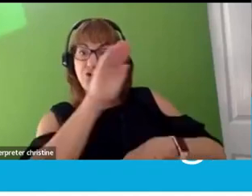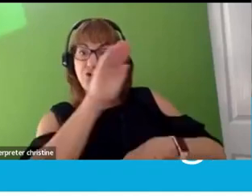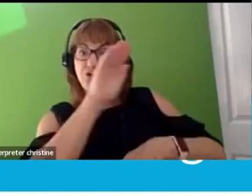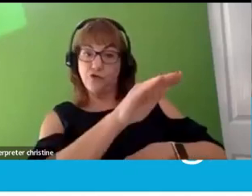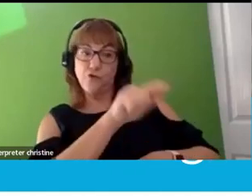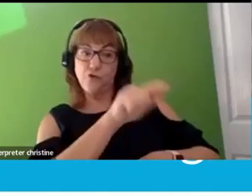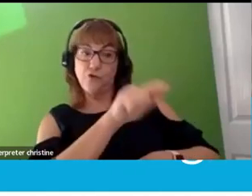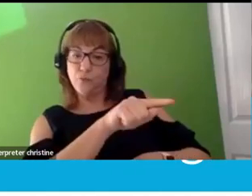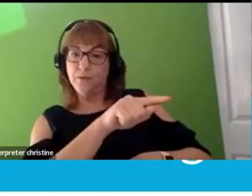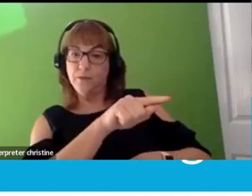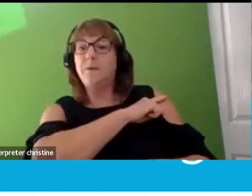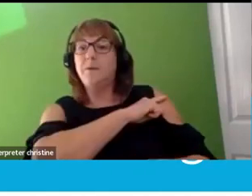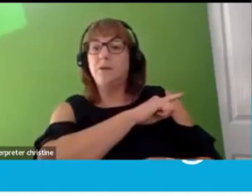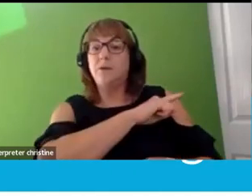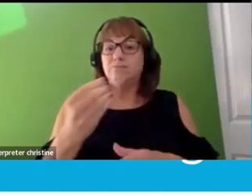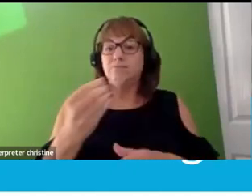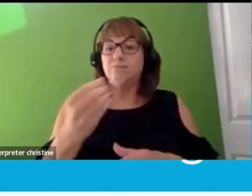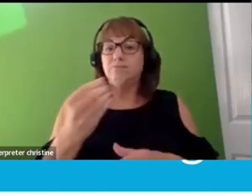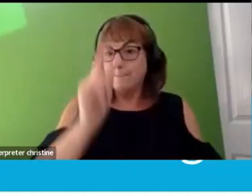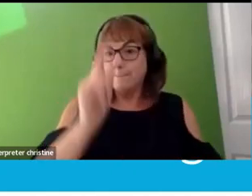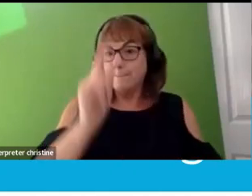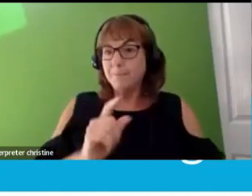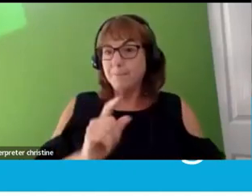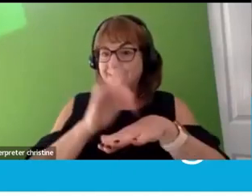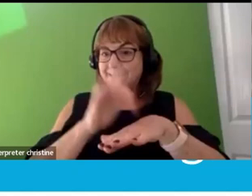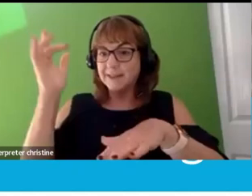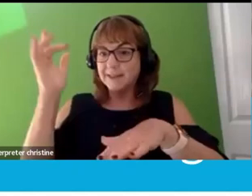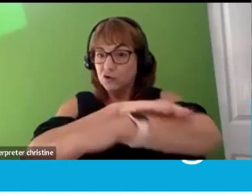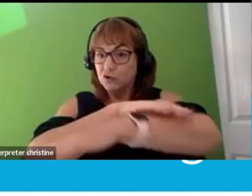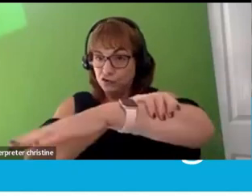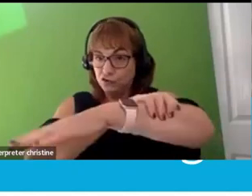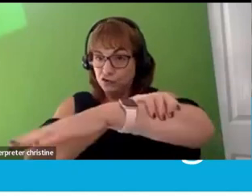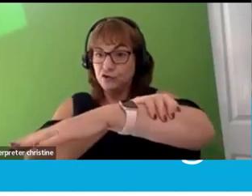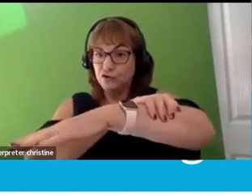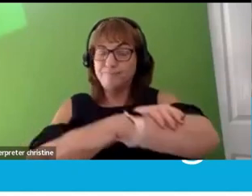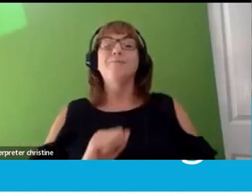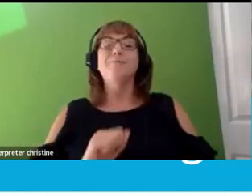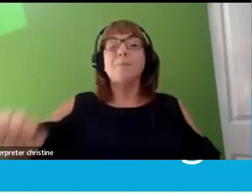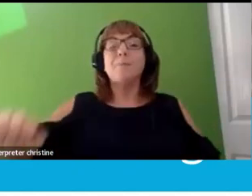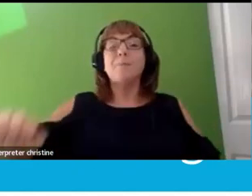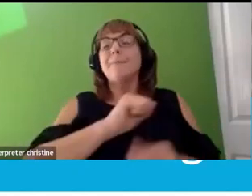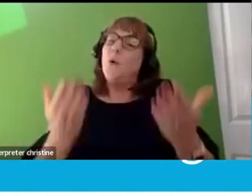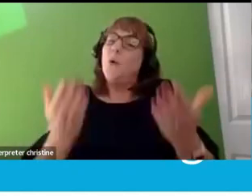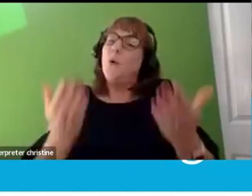Our balance and our sense of where our body is in space has a really big impact on everything that